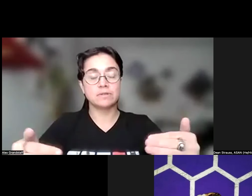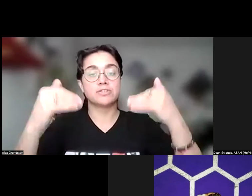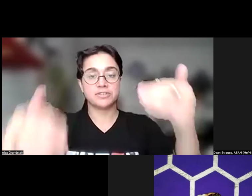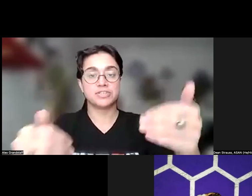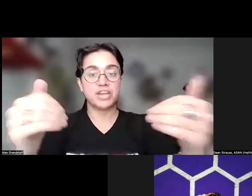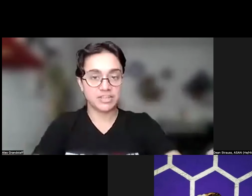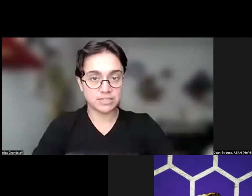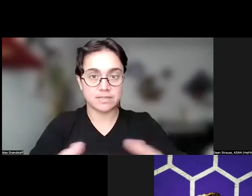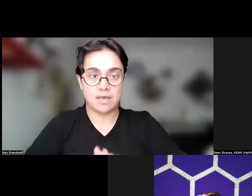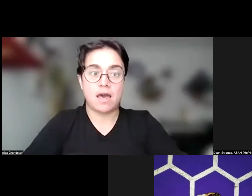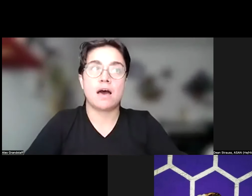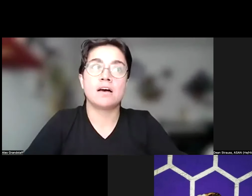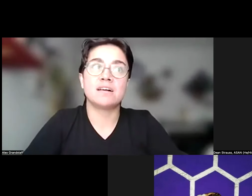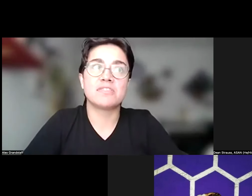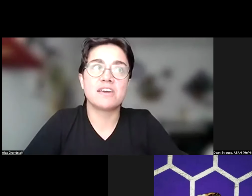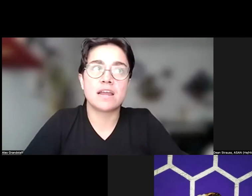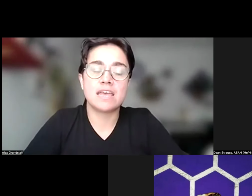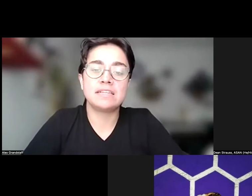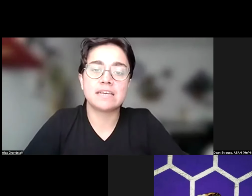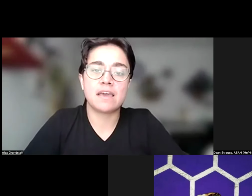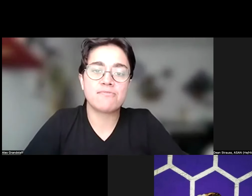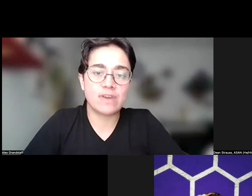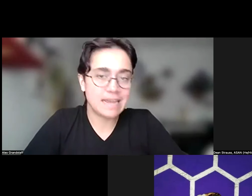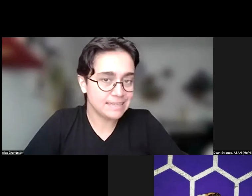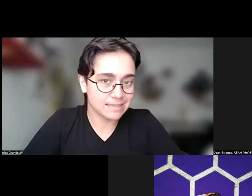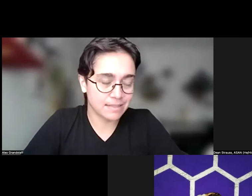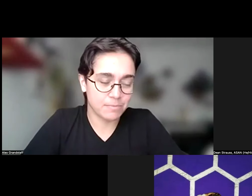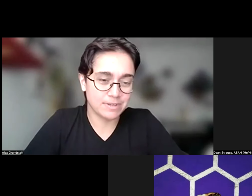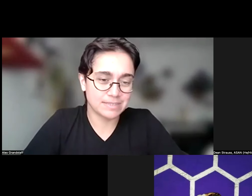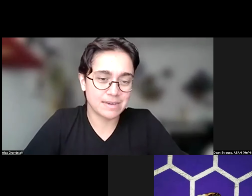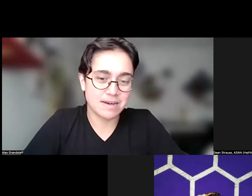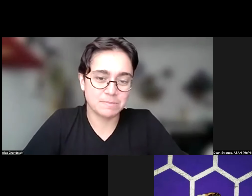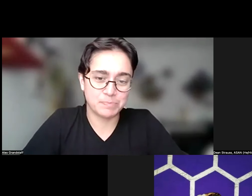policy? Is your goal to prevent certain things from happening or slow down certain